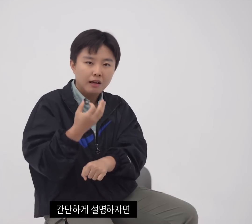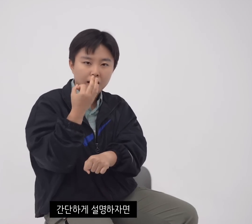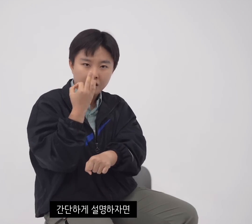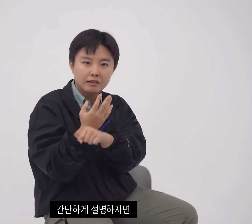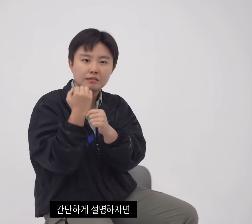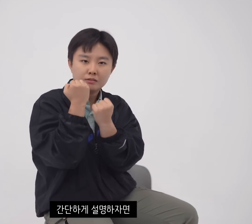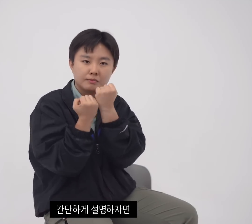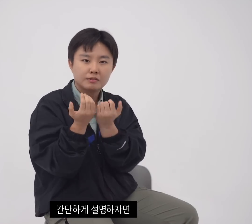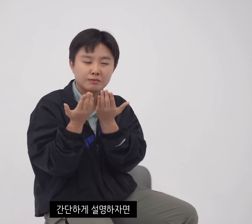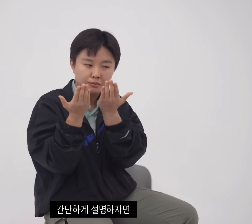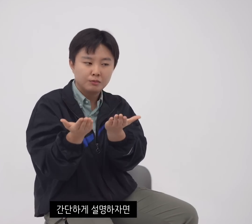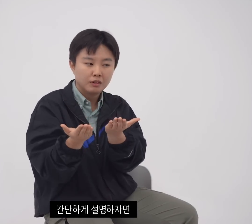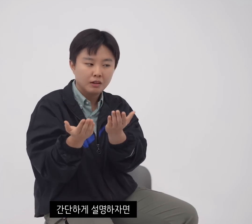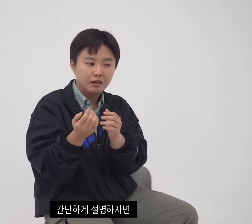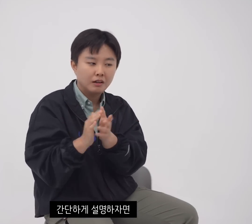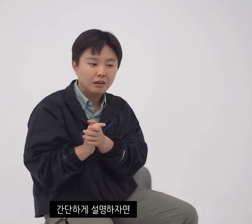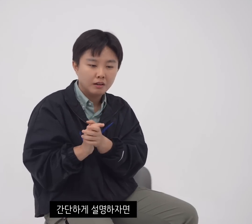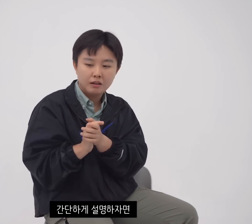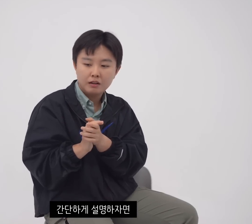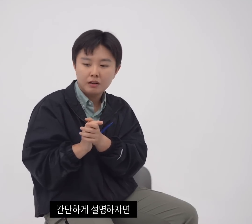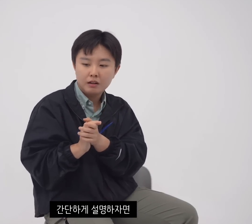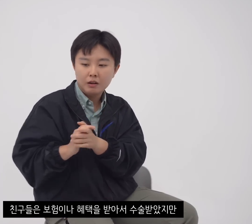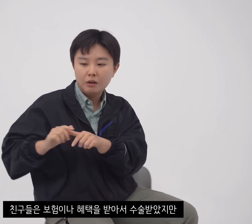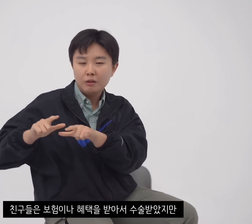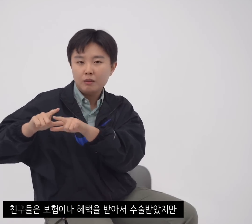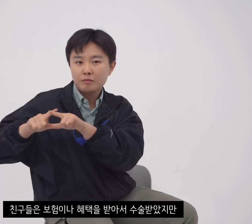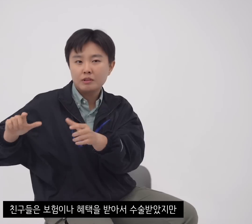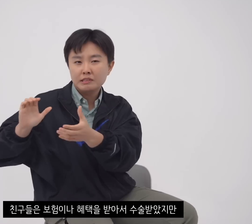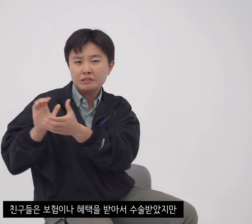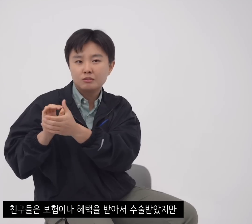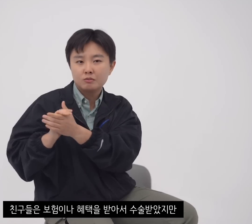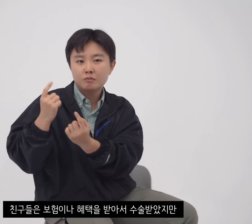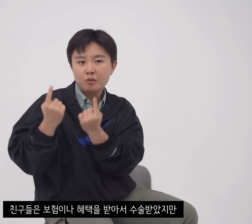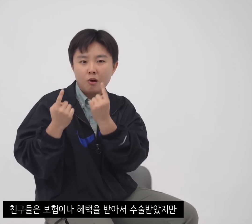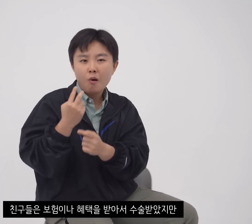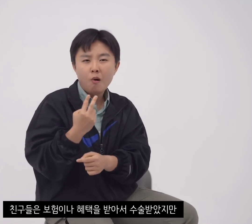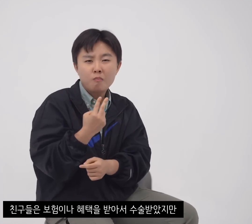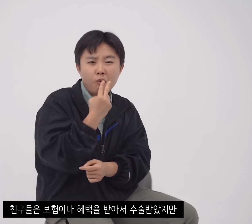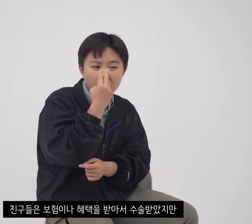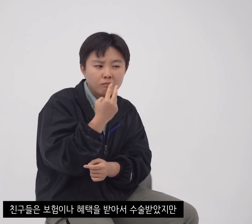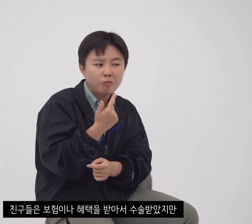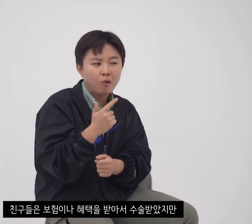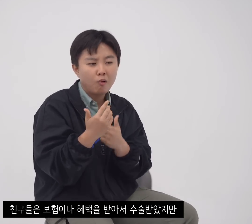To put it simply, my friends had insurance or benefits to get the surgery,